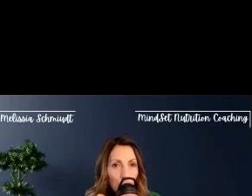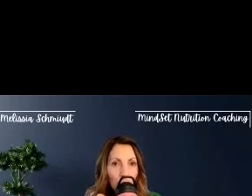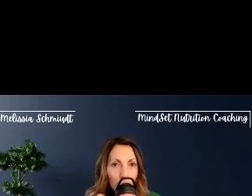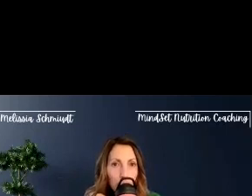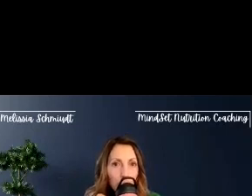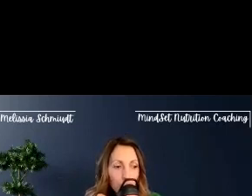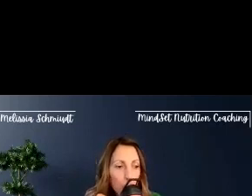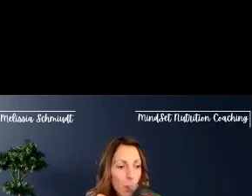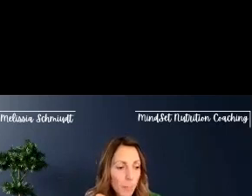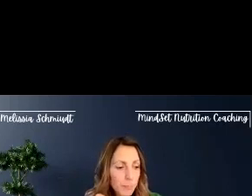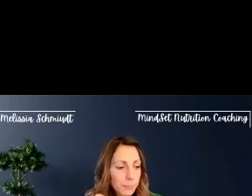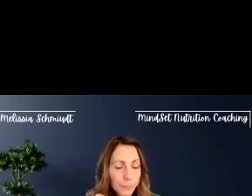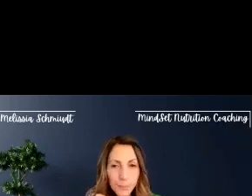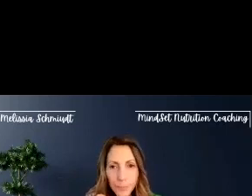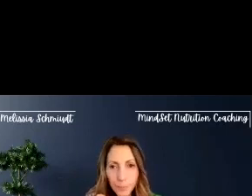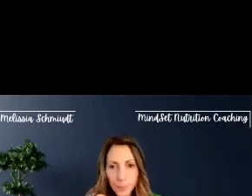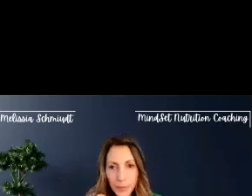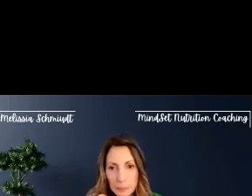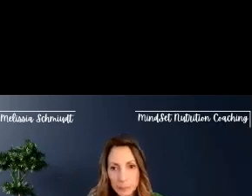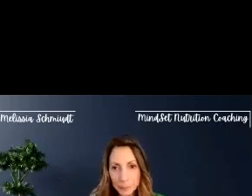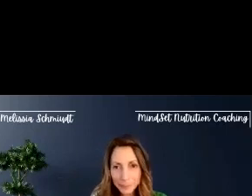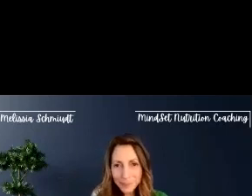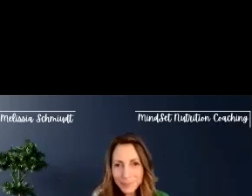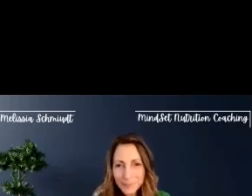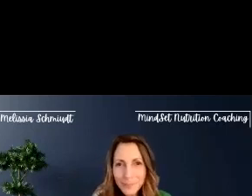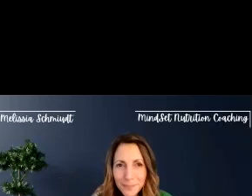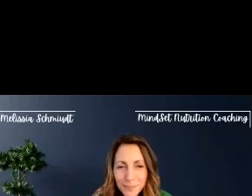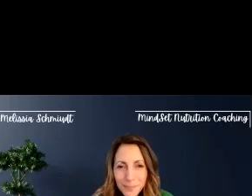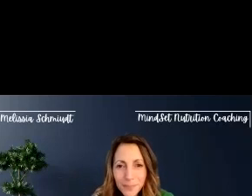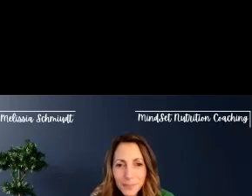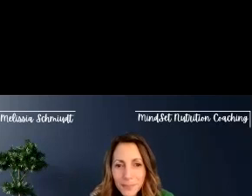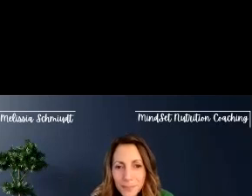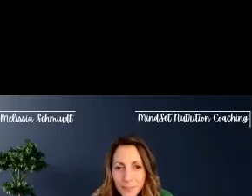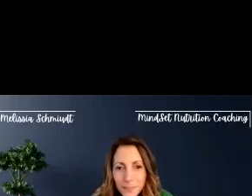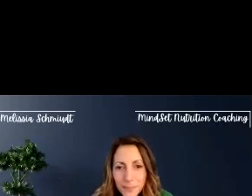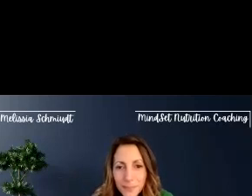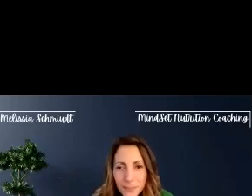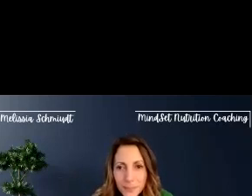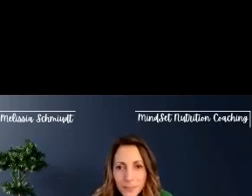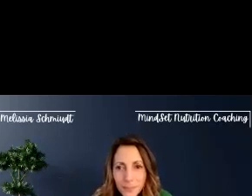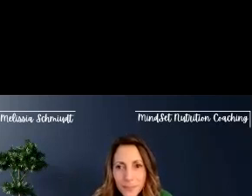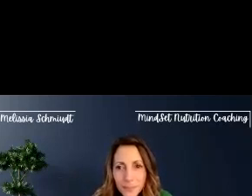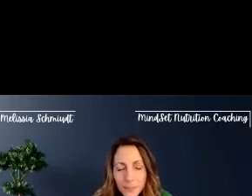If there's anybody that has one last question, I'm Happy to have Melissia answer if you want